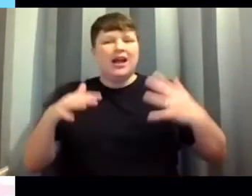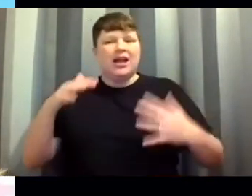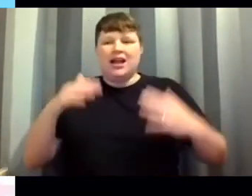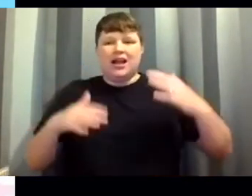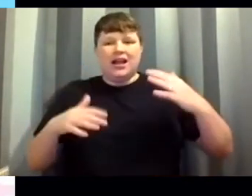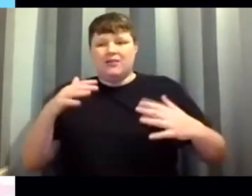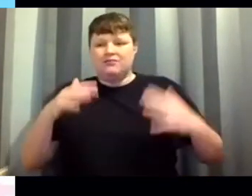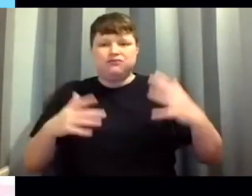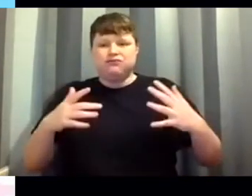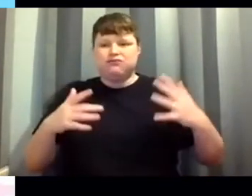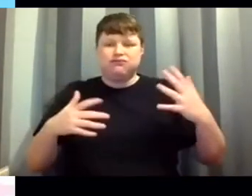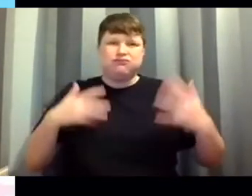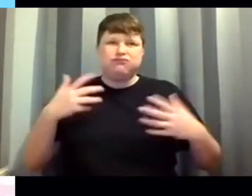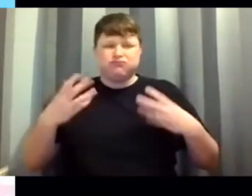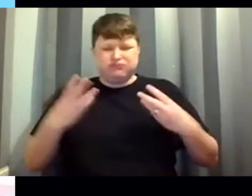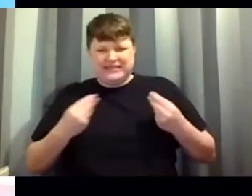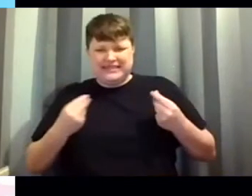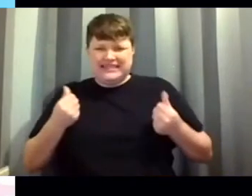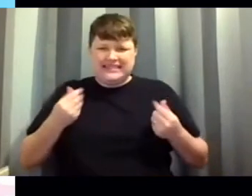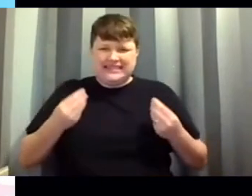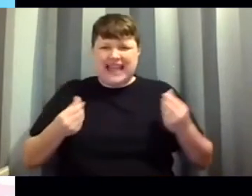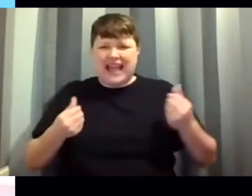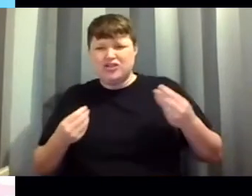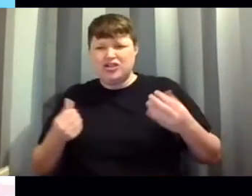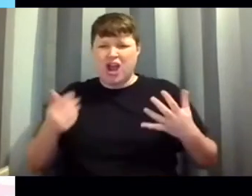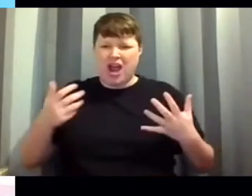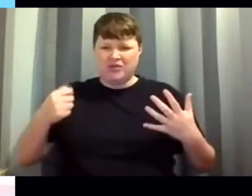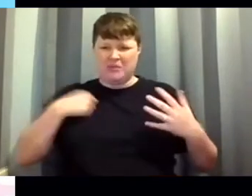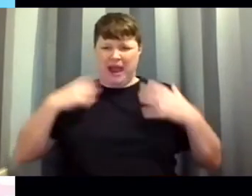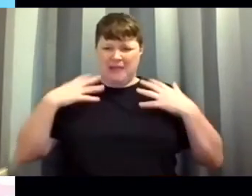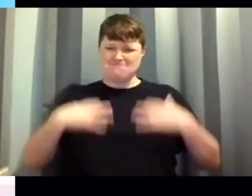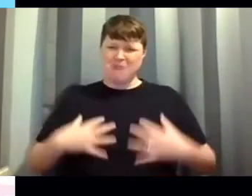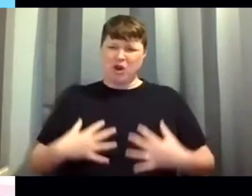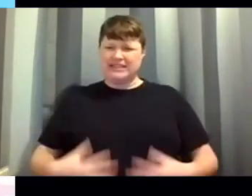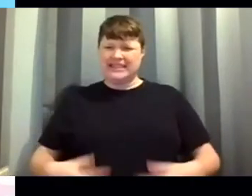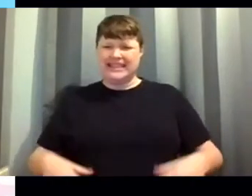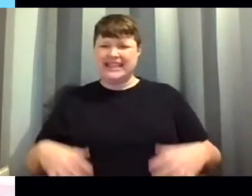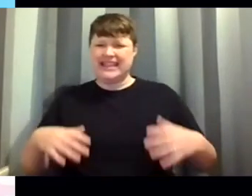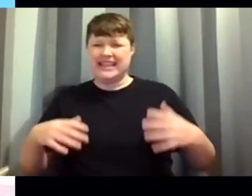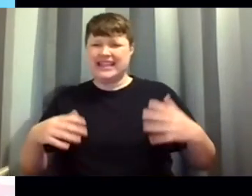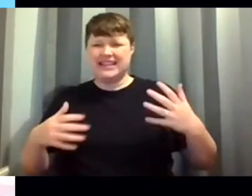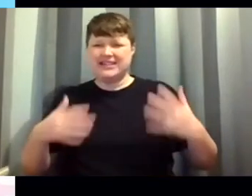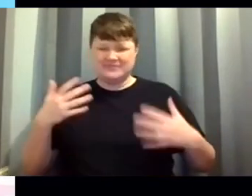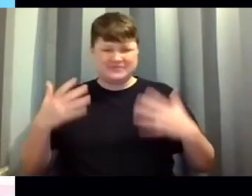texture to the experience of existing in your body. Oh, it's a difficult one to describe! But it's